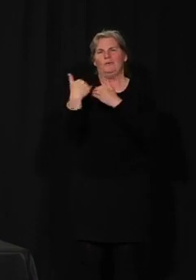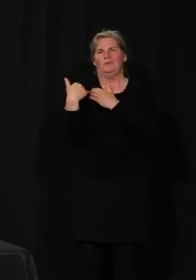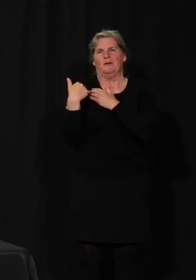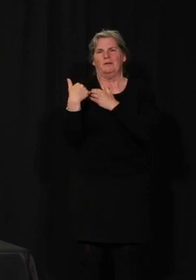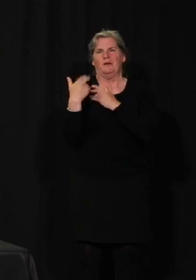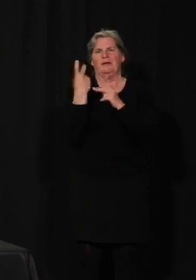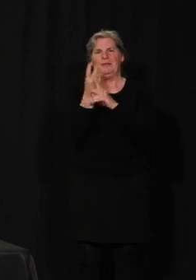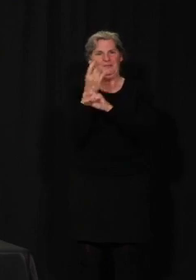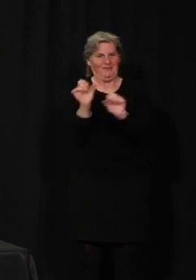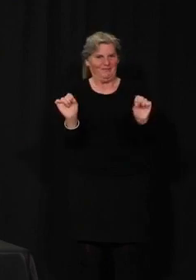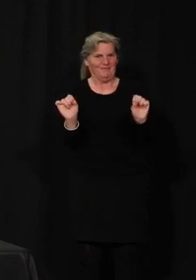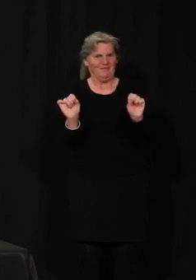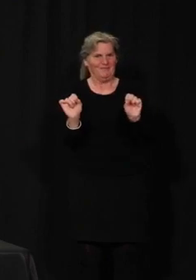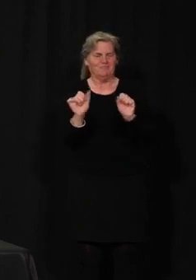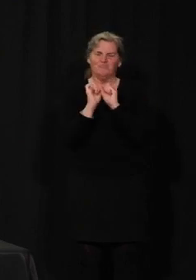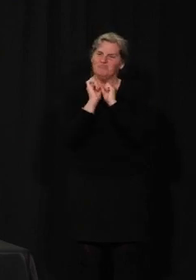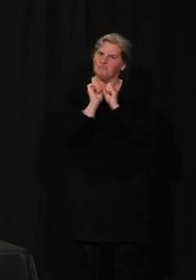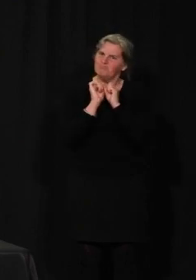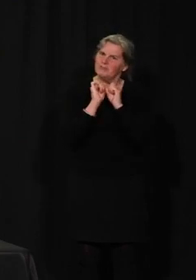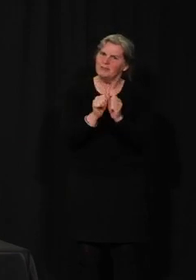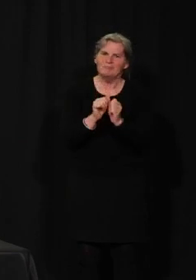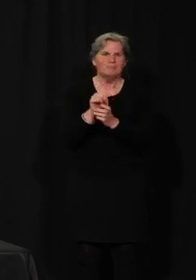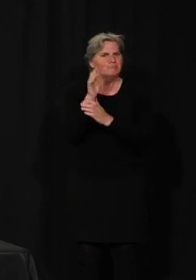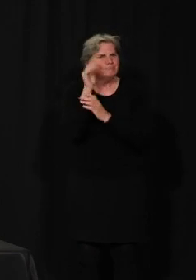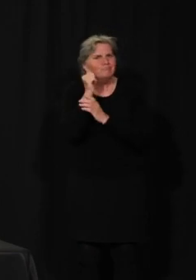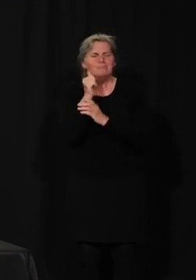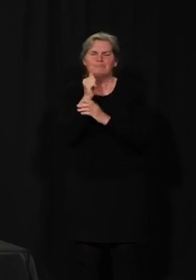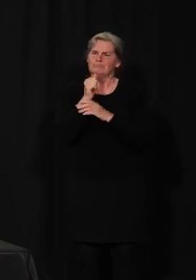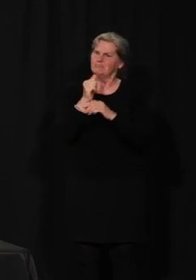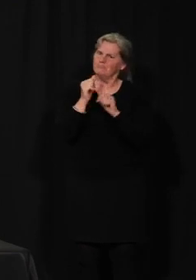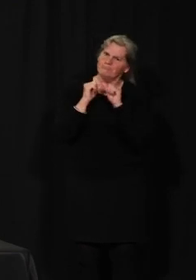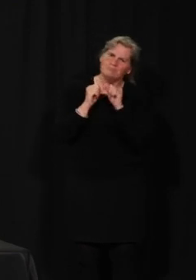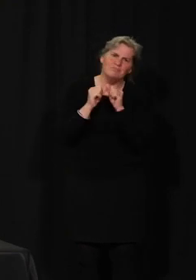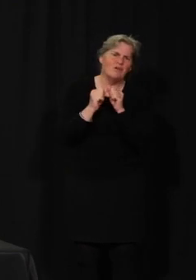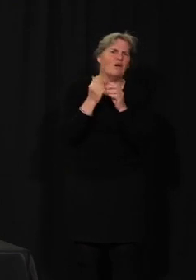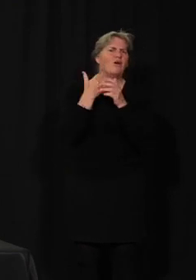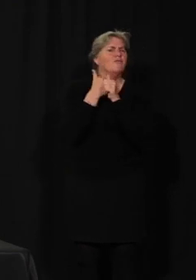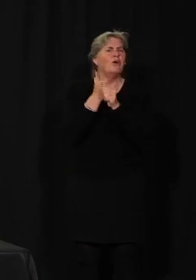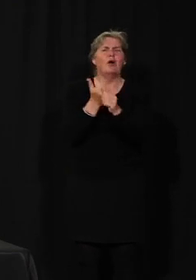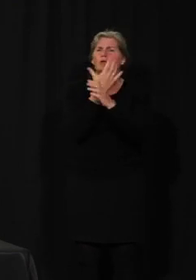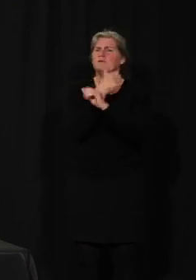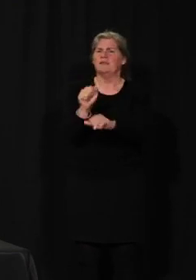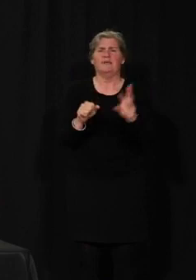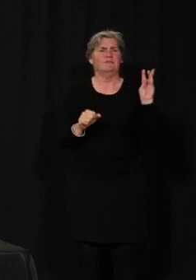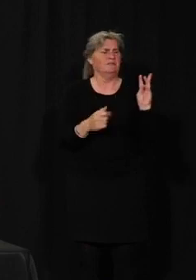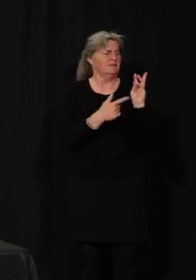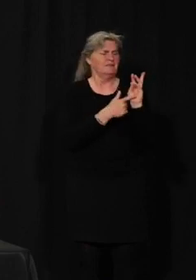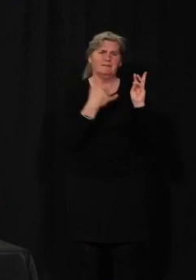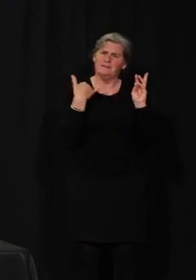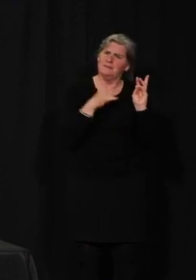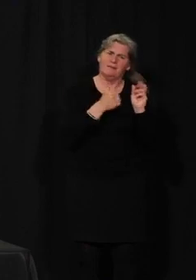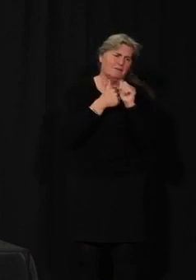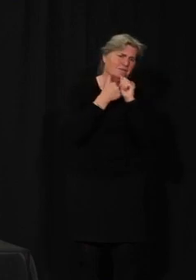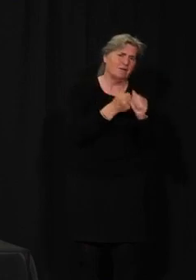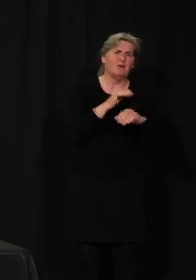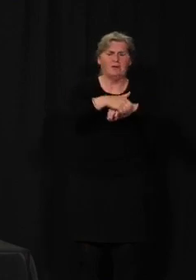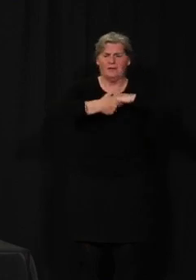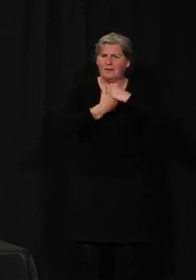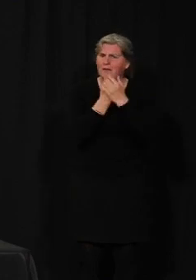I would ask you to continue to e diligent and practice the six steps to staying safe. Washing your hands, staying home